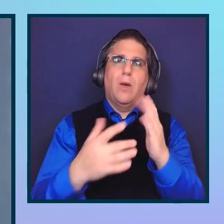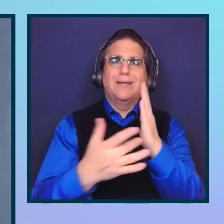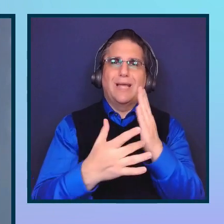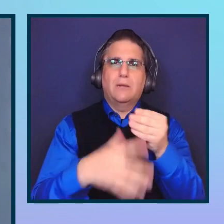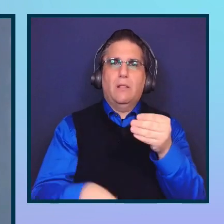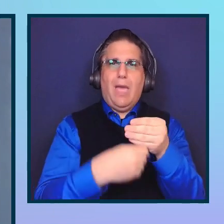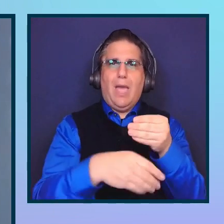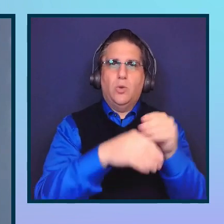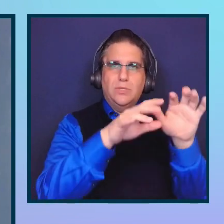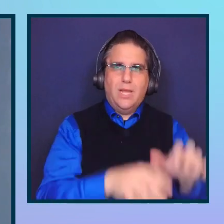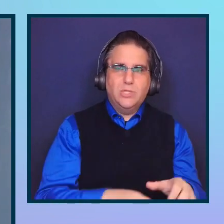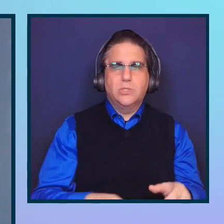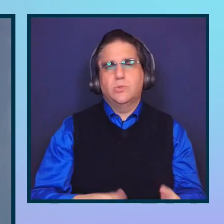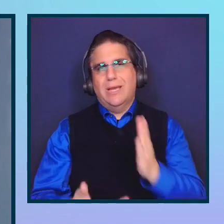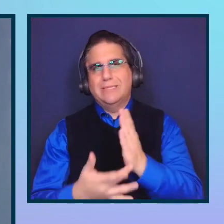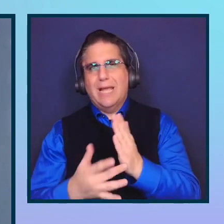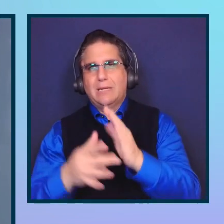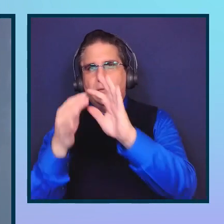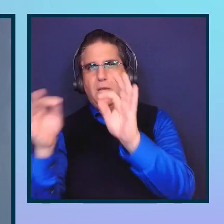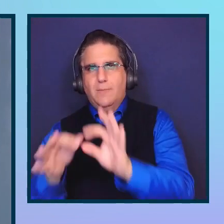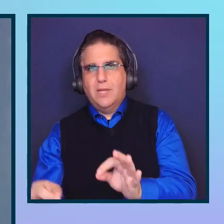for eCommerce, for accessibility.